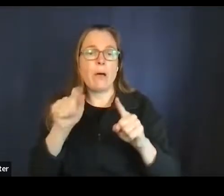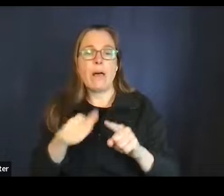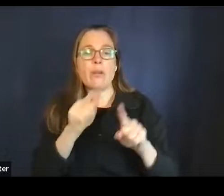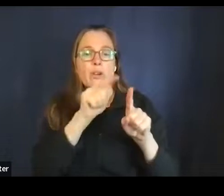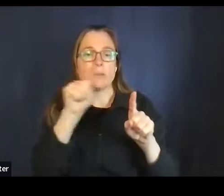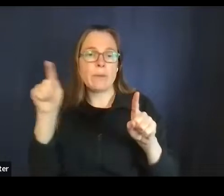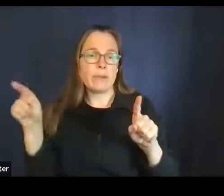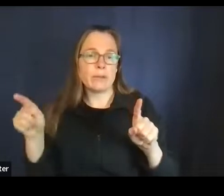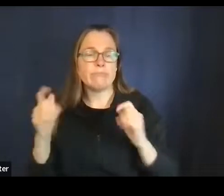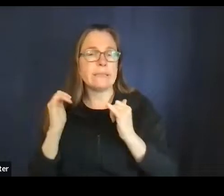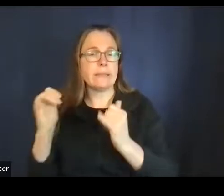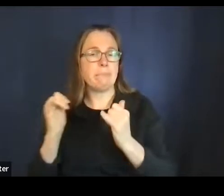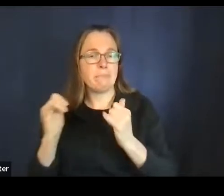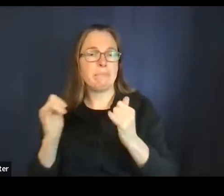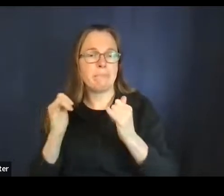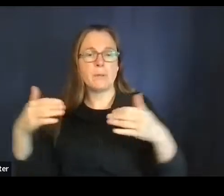that are similar to what Portland's moving into